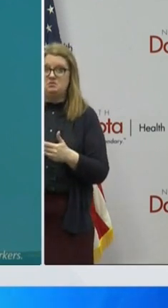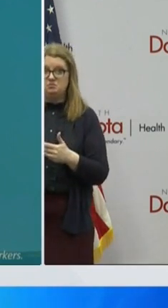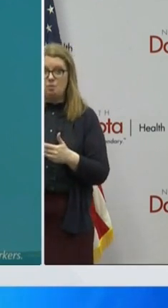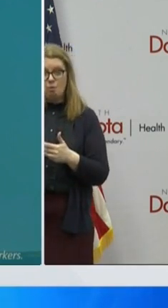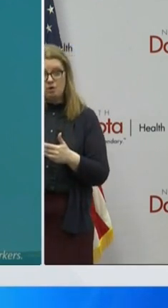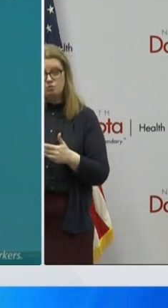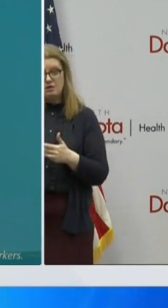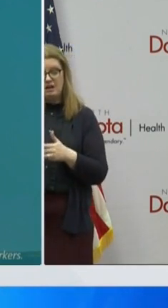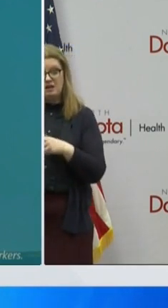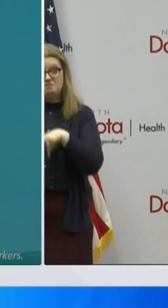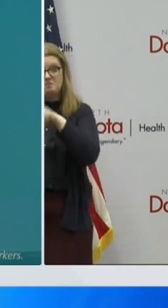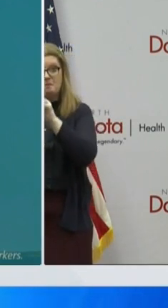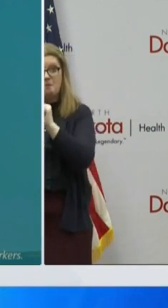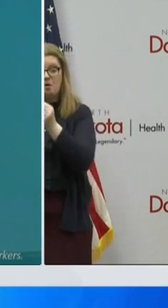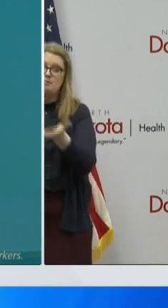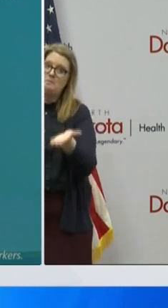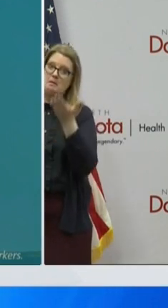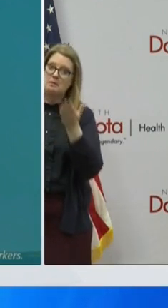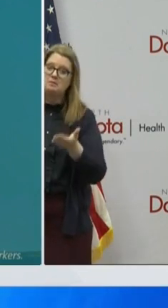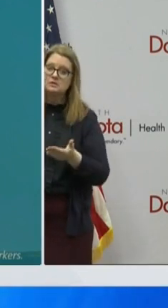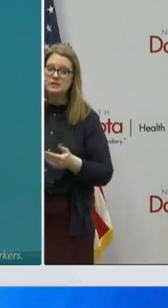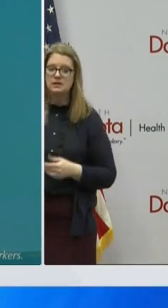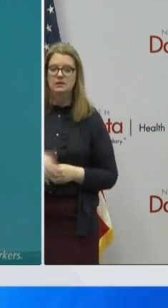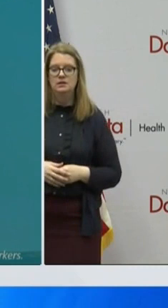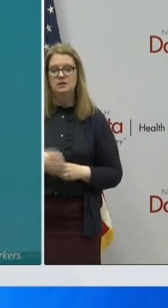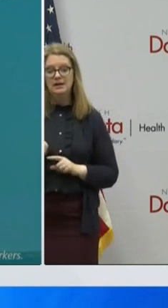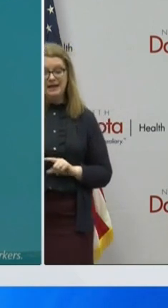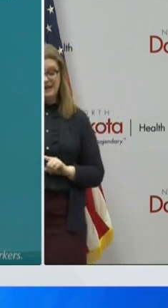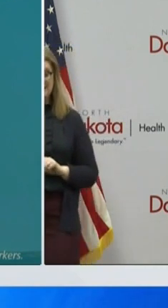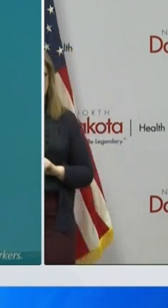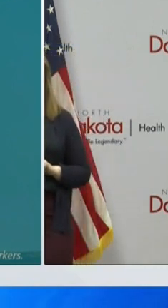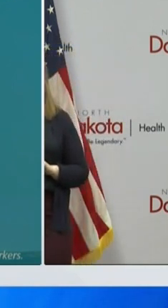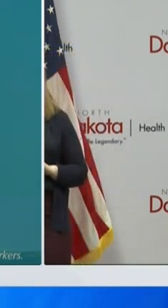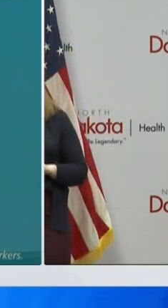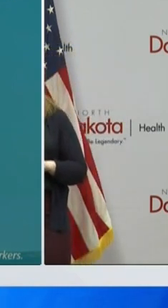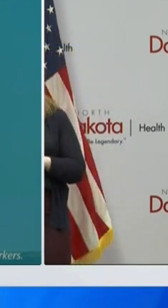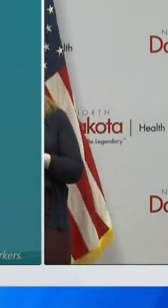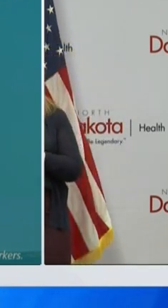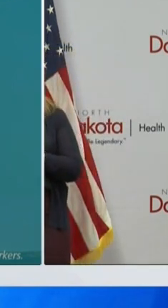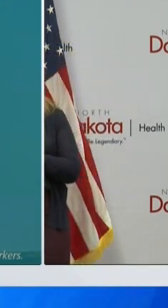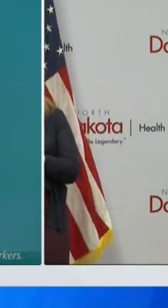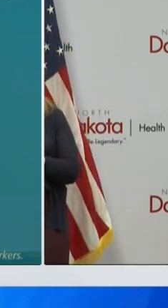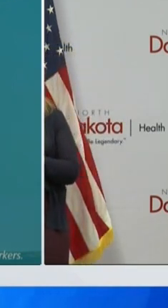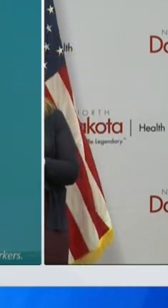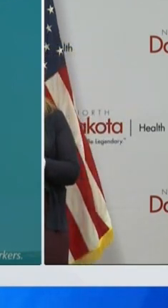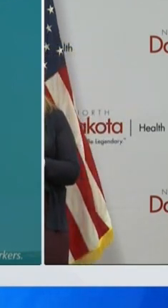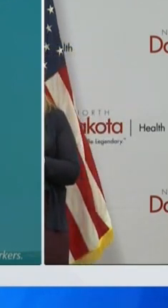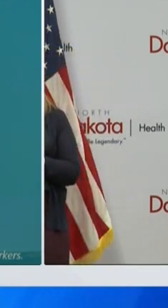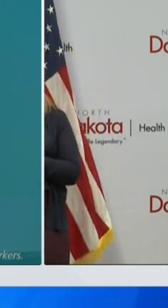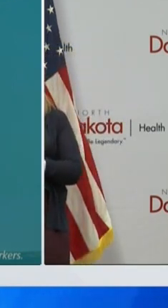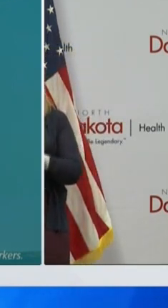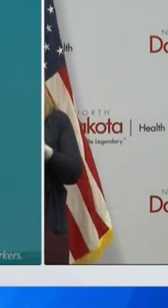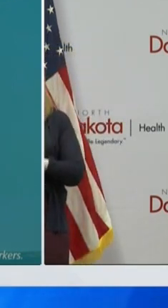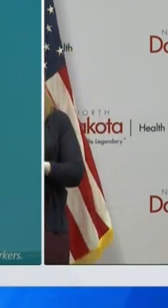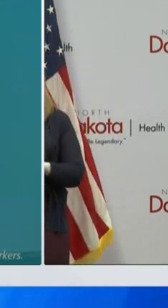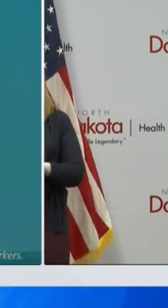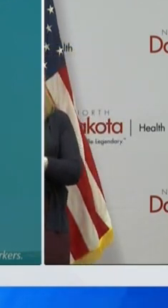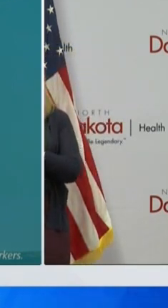EITHER EMPLOYEE OR CLOSE CONTACT WITH LM WIND POWER SO FAR. THAT NUMBER MAY INCREASE AND, AGAIN, FOR NETTING THIS OUT, 11